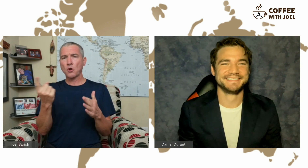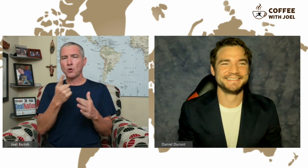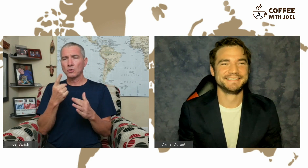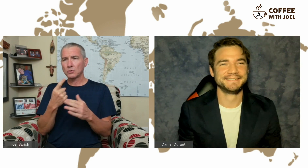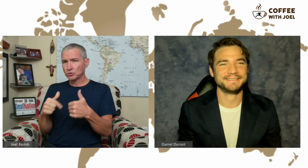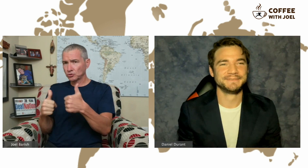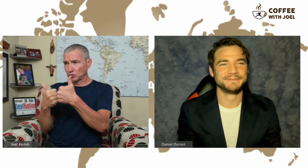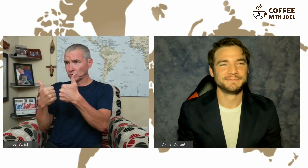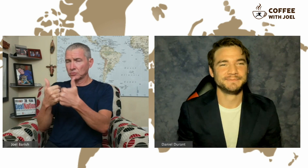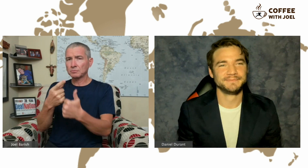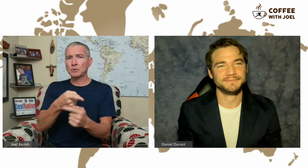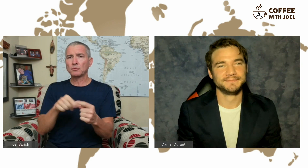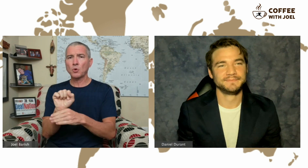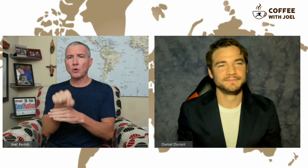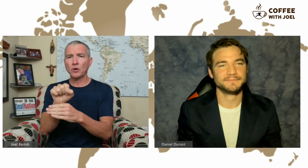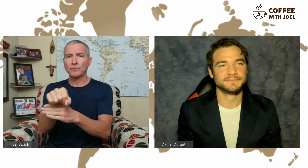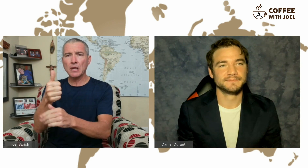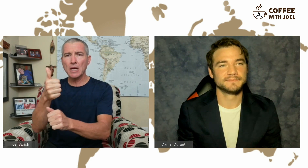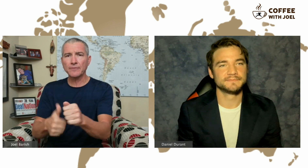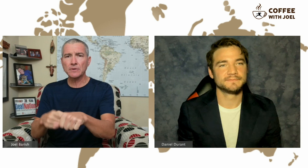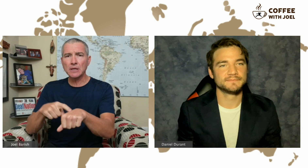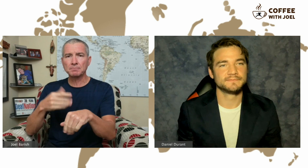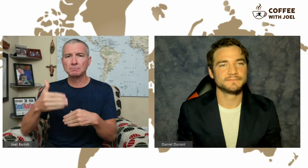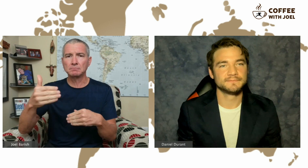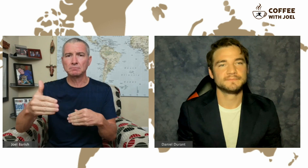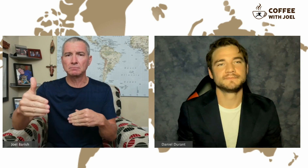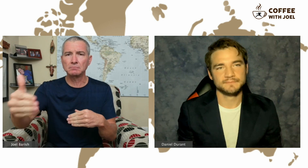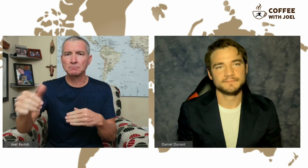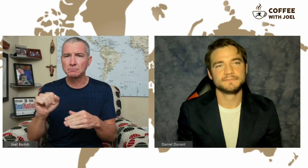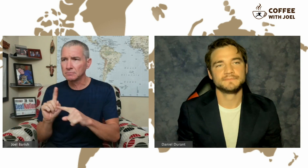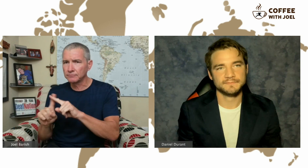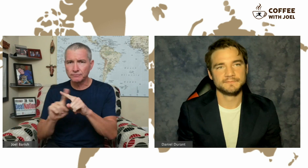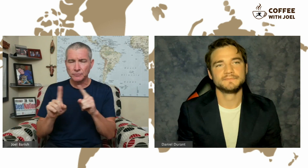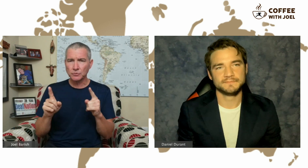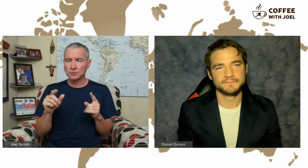You’re always overcoming challenges every time in different ways.